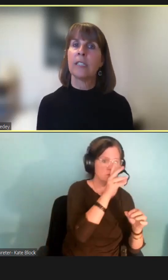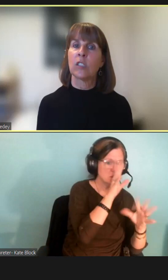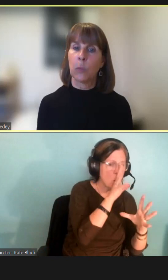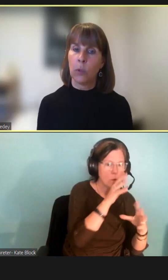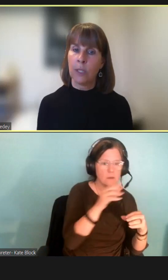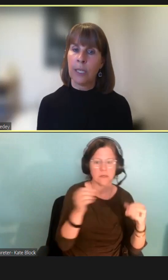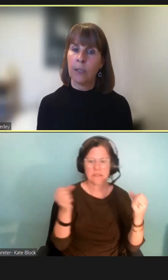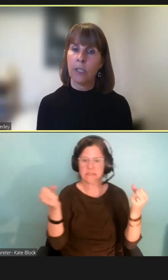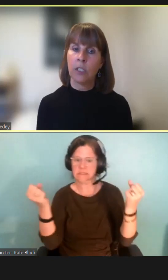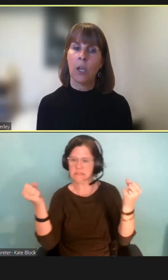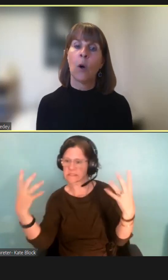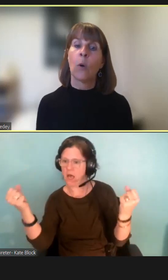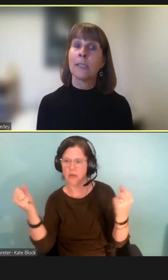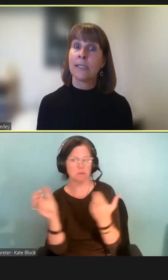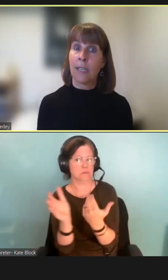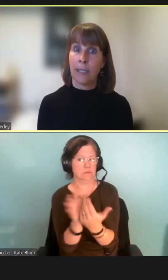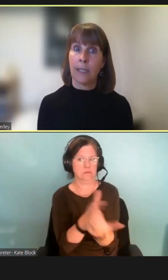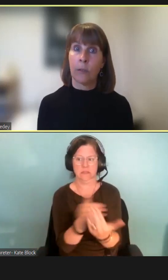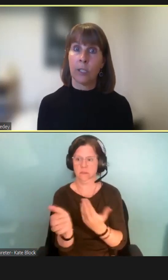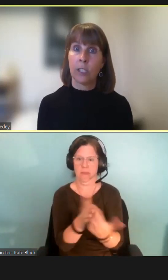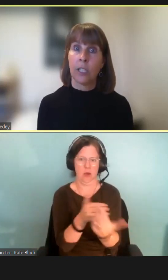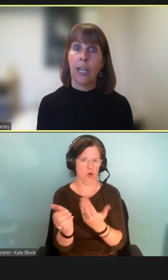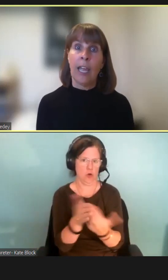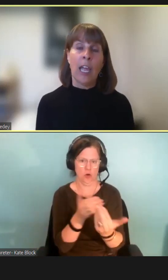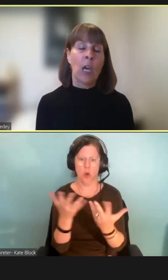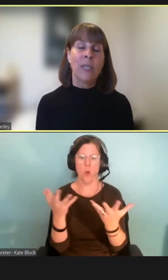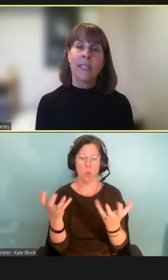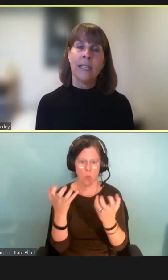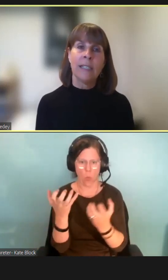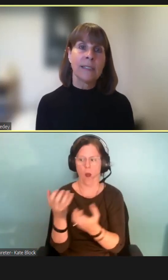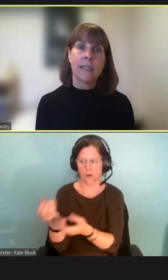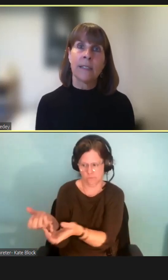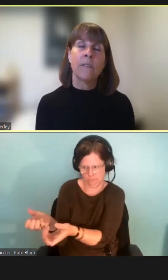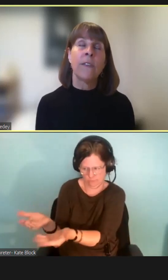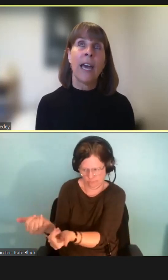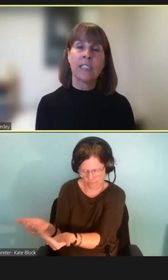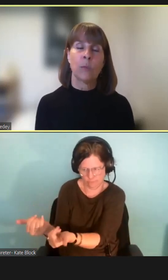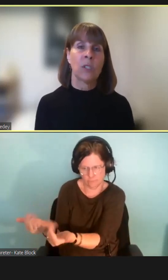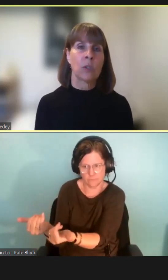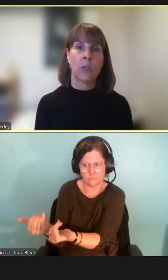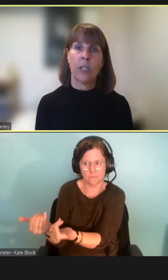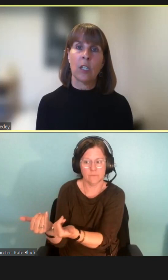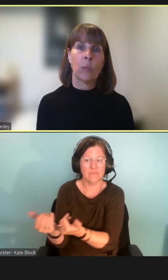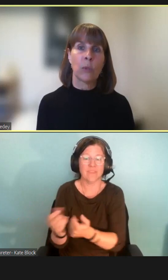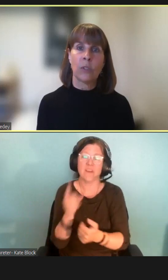spoken language or in sign language and because the vast majority of birth to